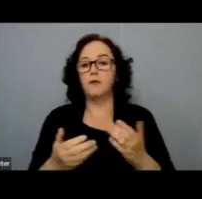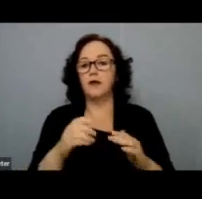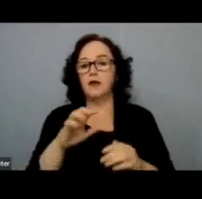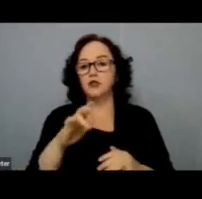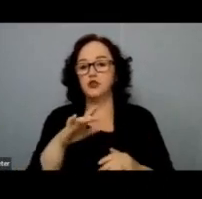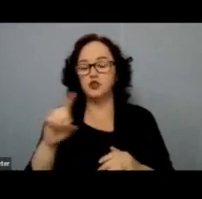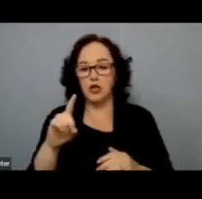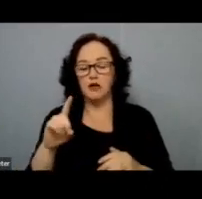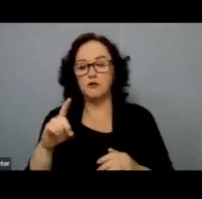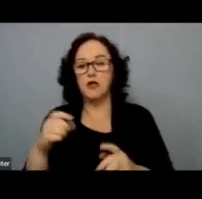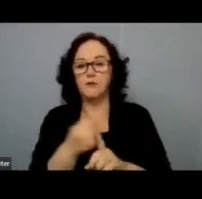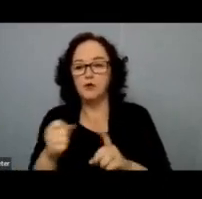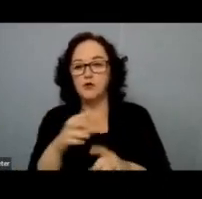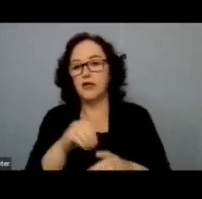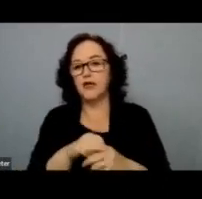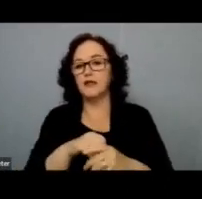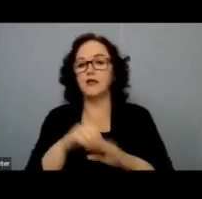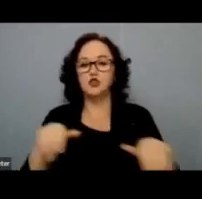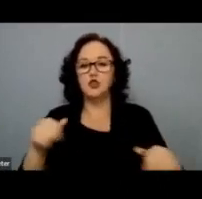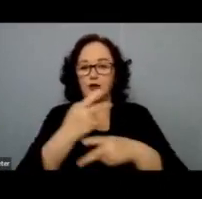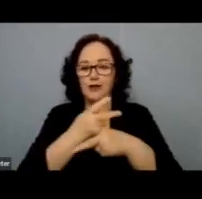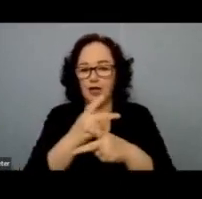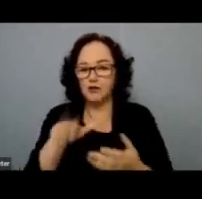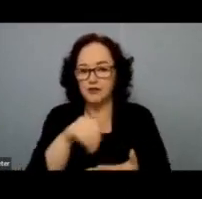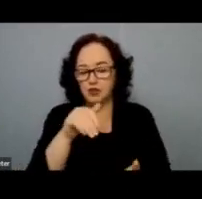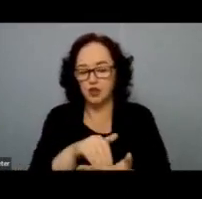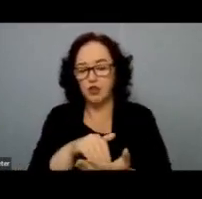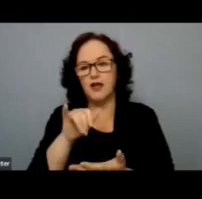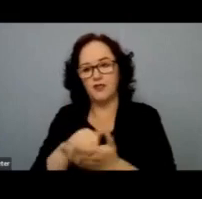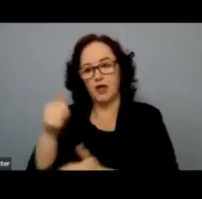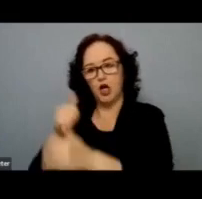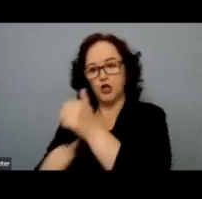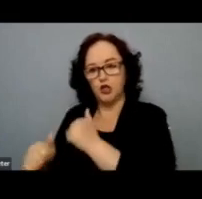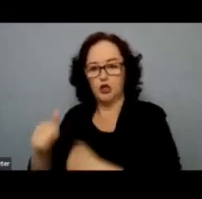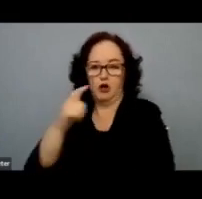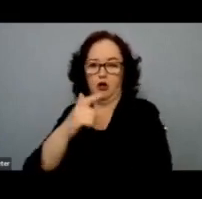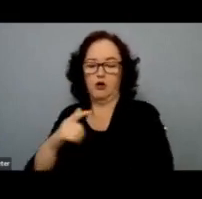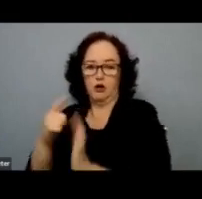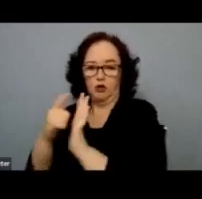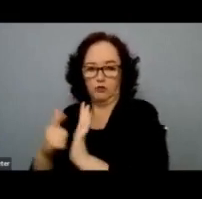setting is going to fall into the jurisdiction of law enforcement, rather than the a